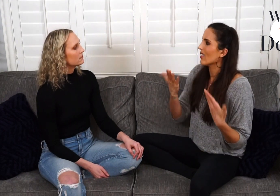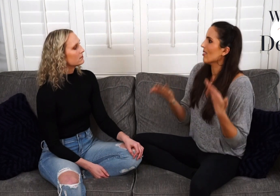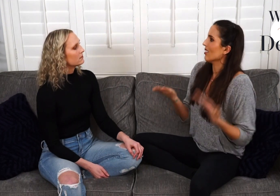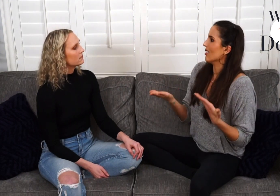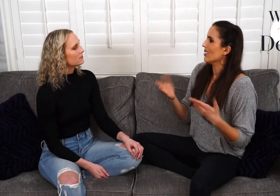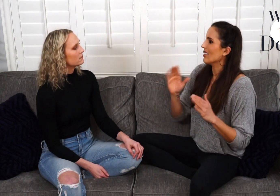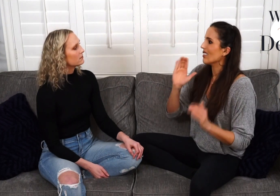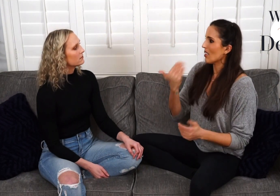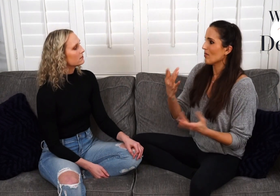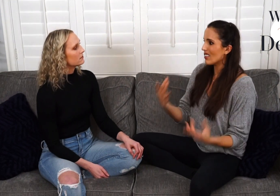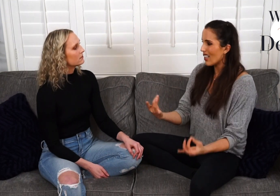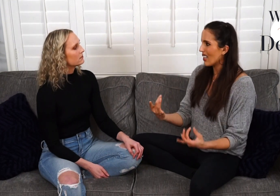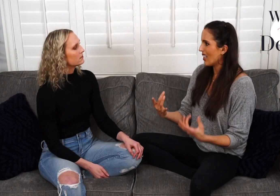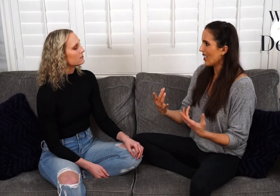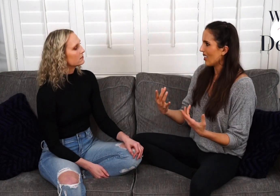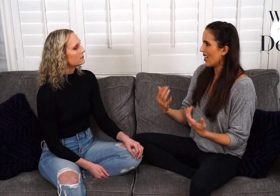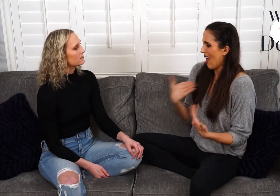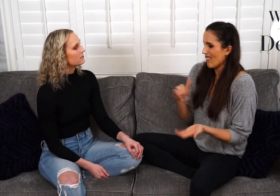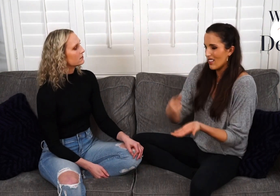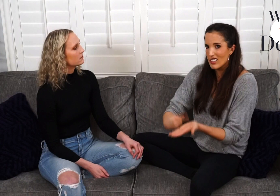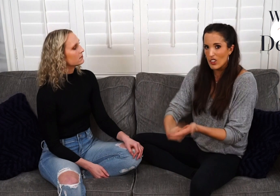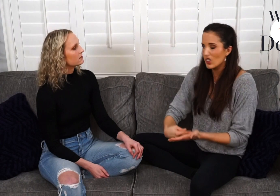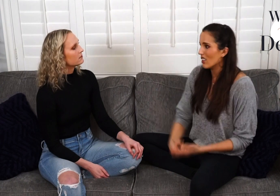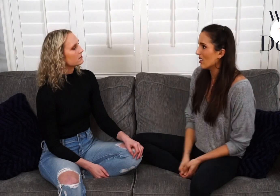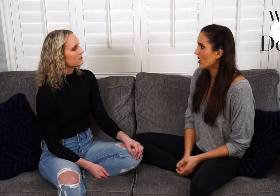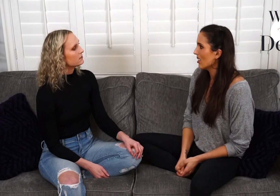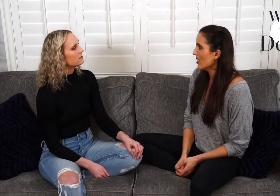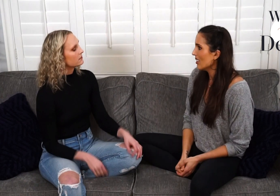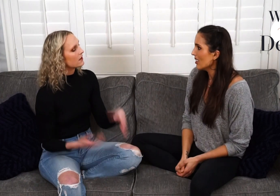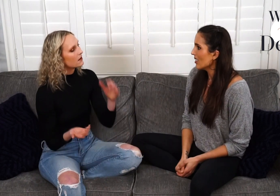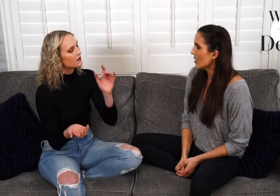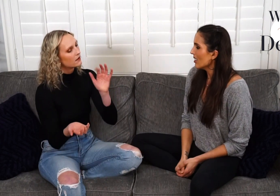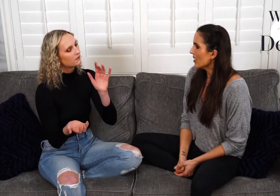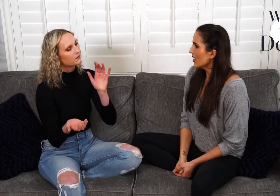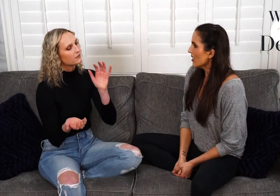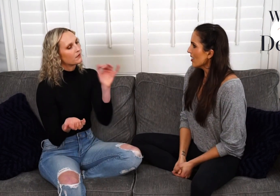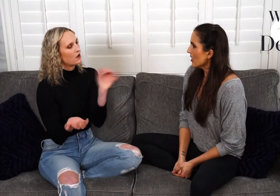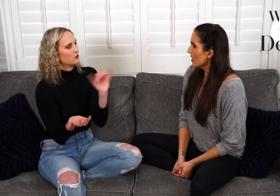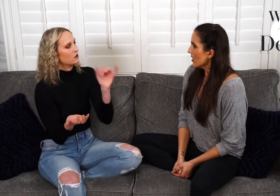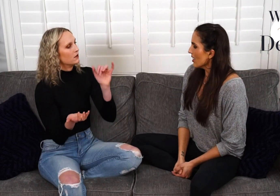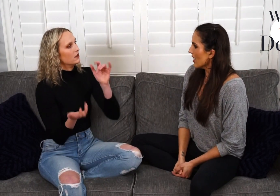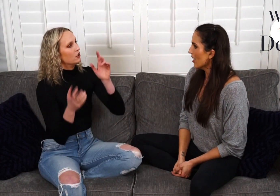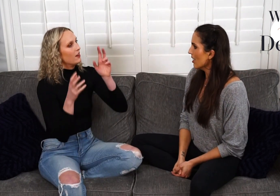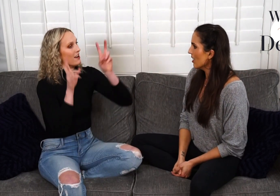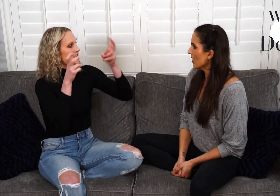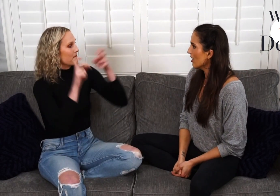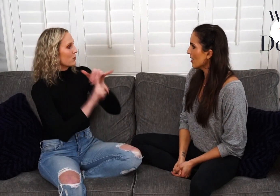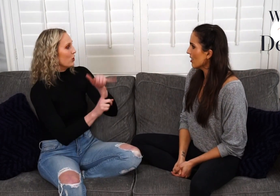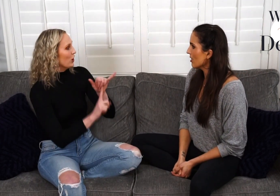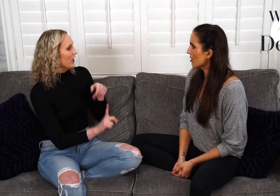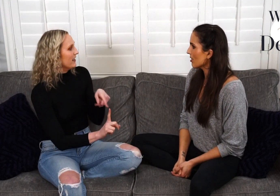things that might seem a bit sticky but have an open discussion. - And also the topic